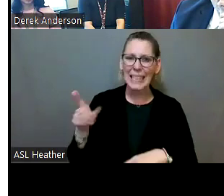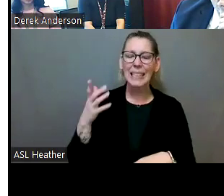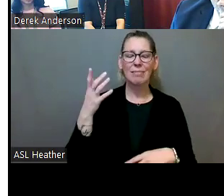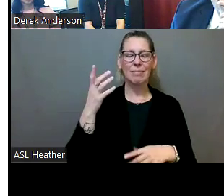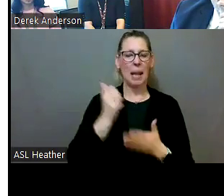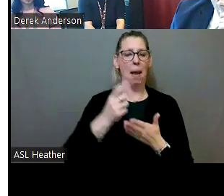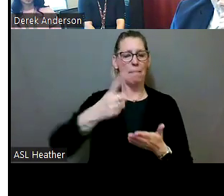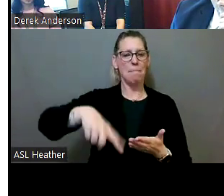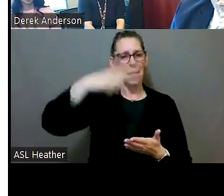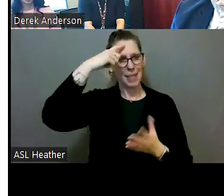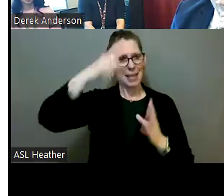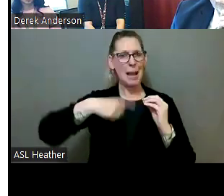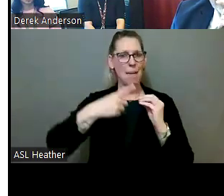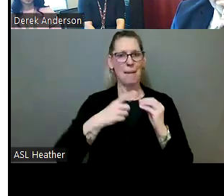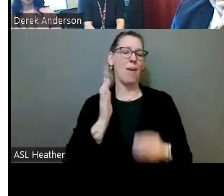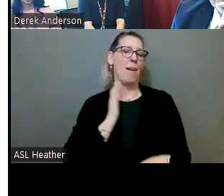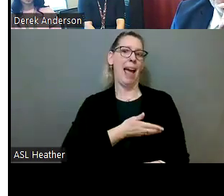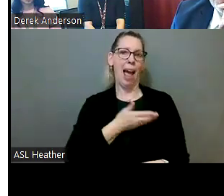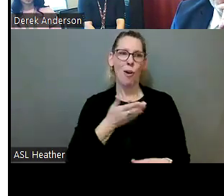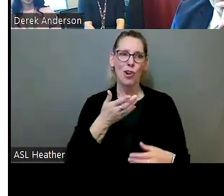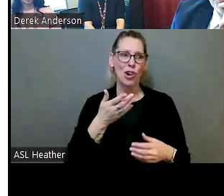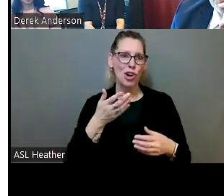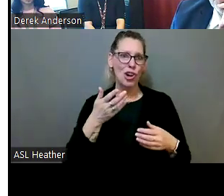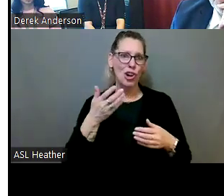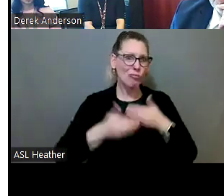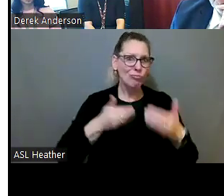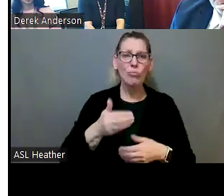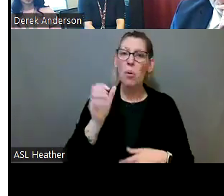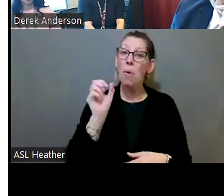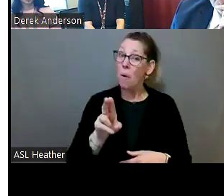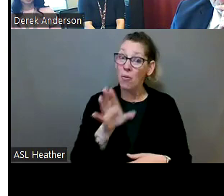our disciplines um or um also talking just to students about what would make